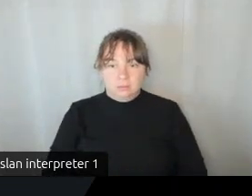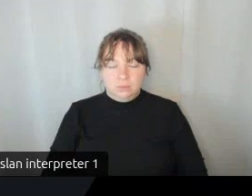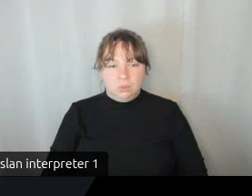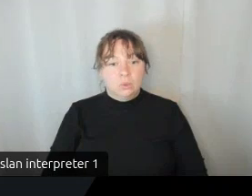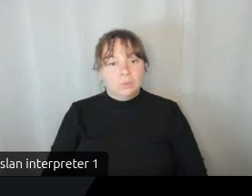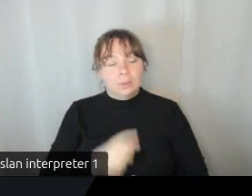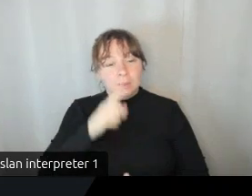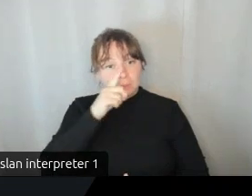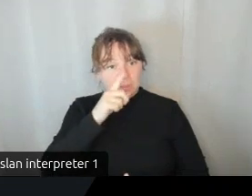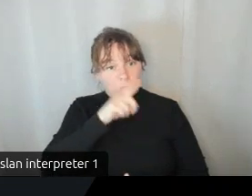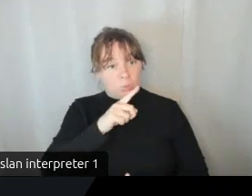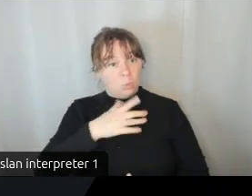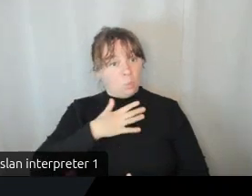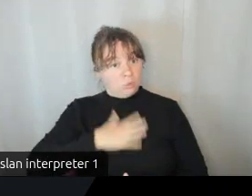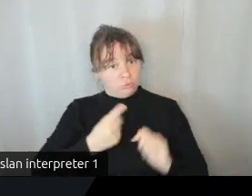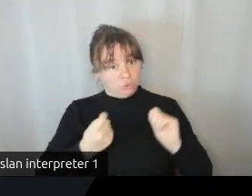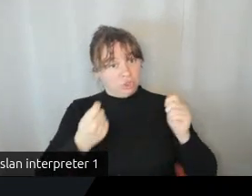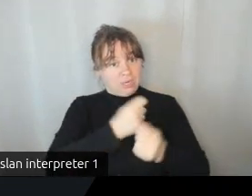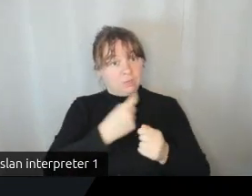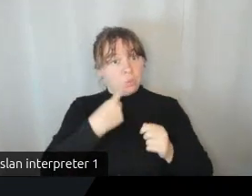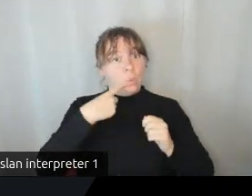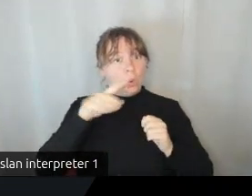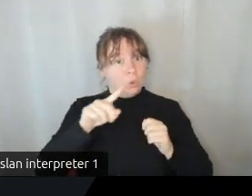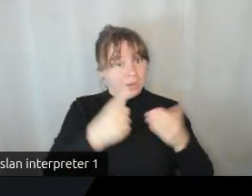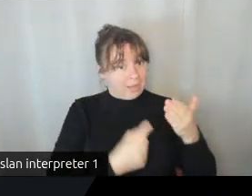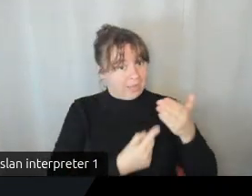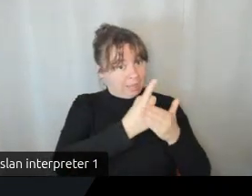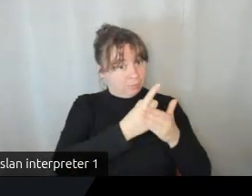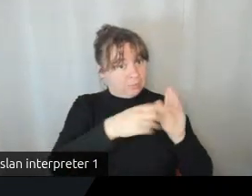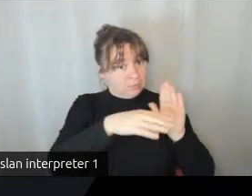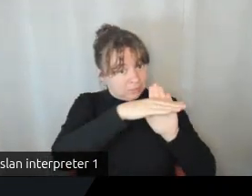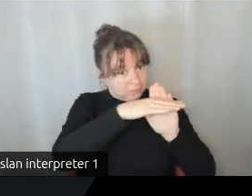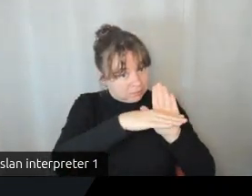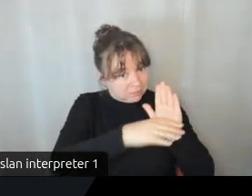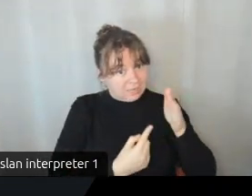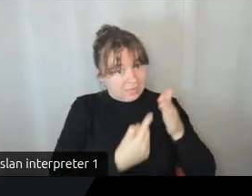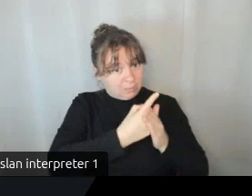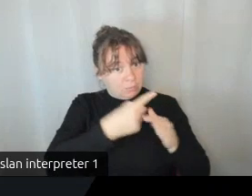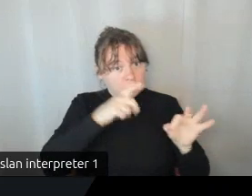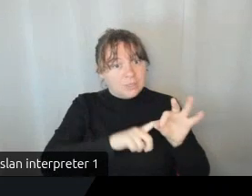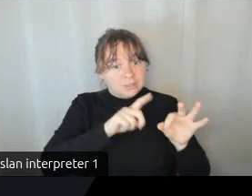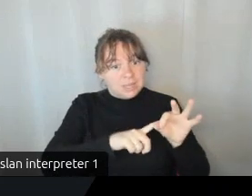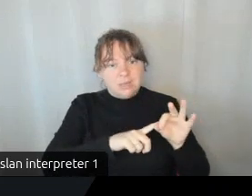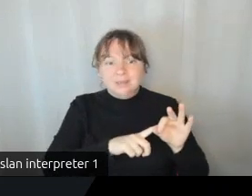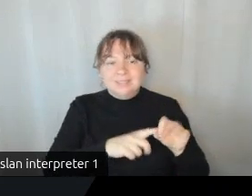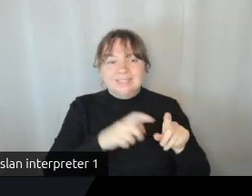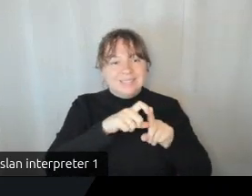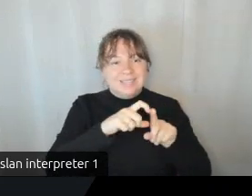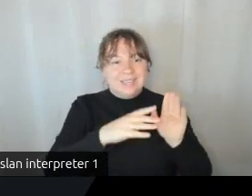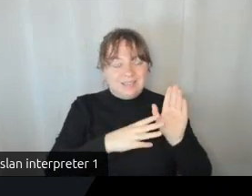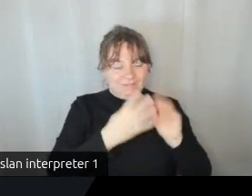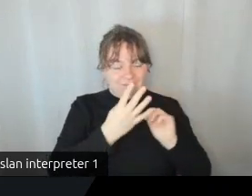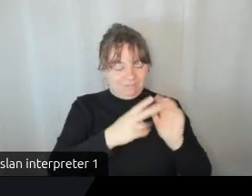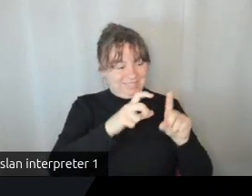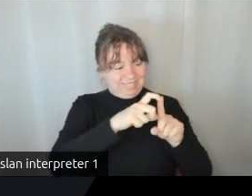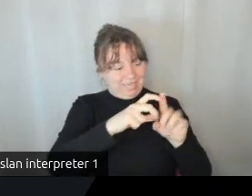made in Queensland. This is the um form that we want to use. Now if it's DV4A that application is